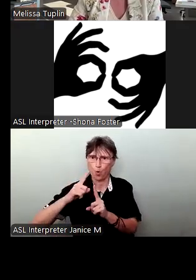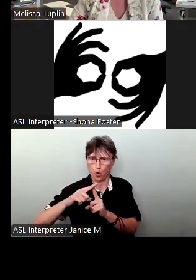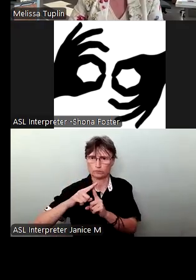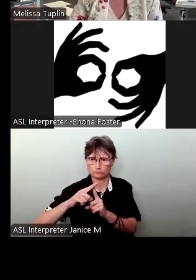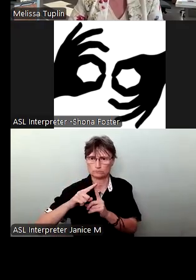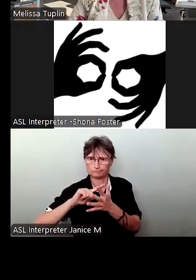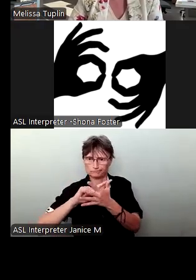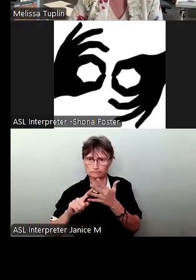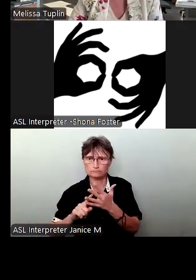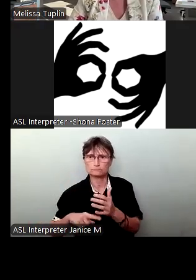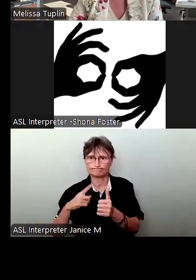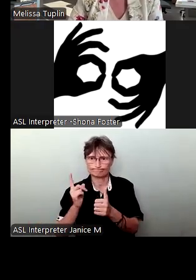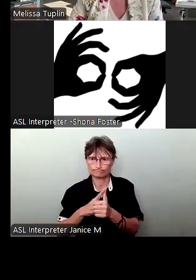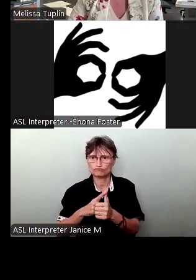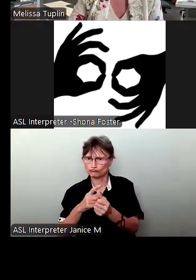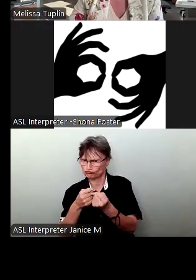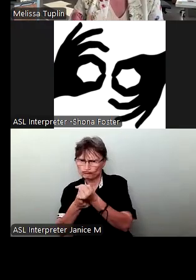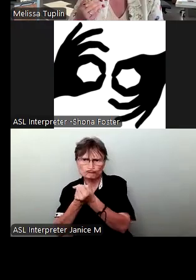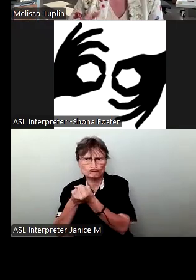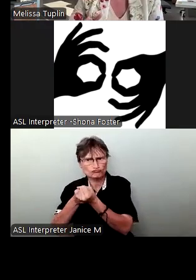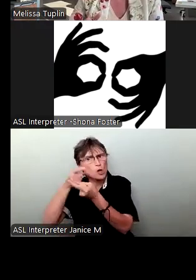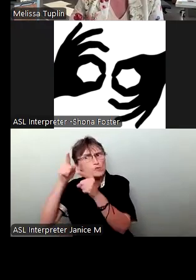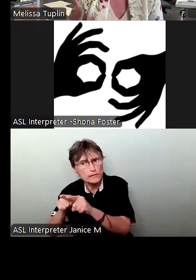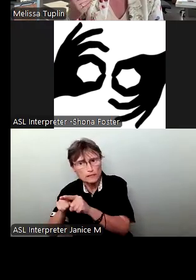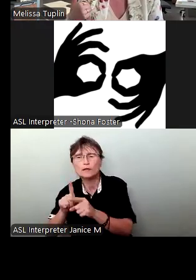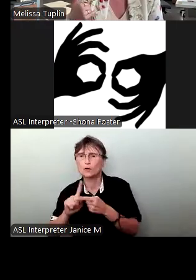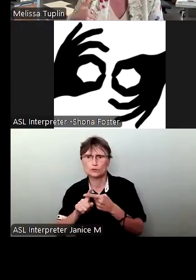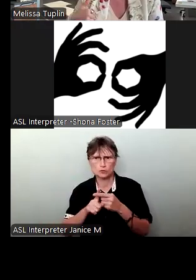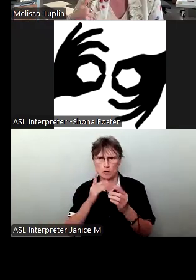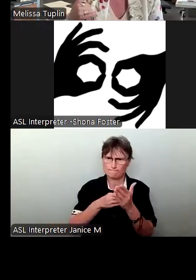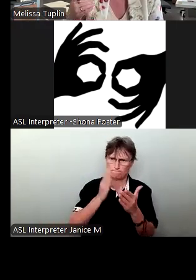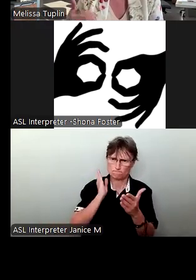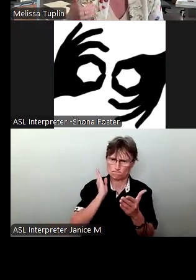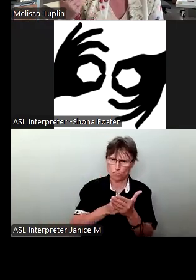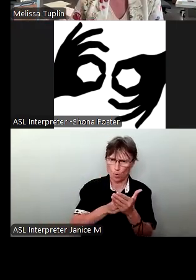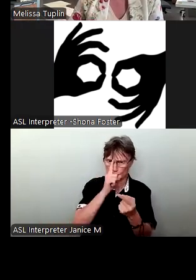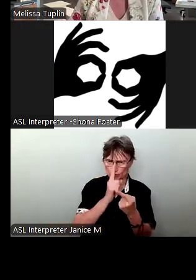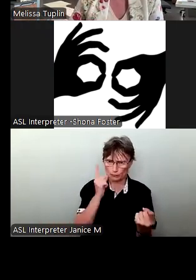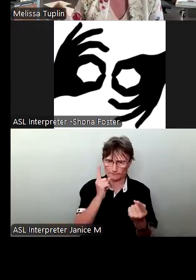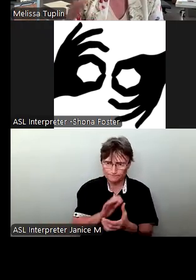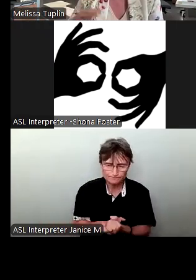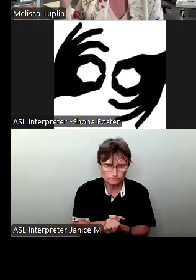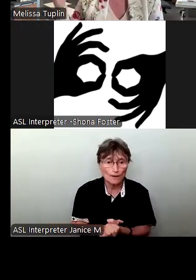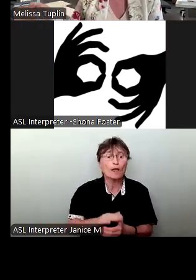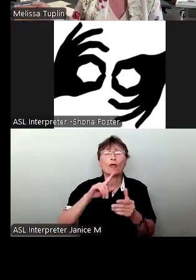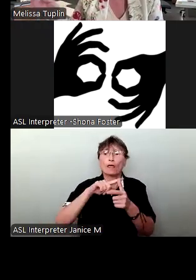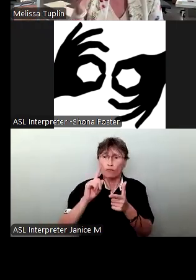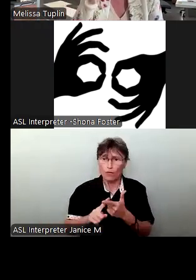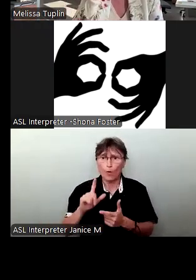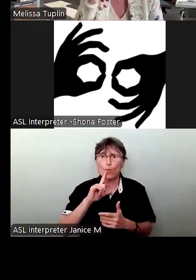to strongly disagree. Staff then, behind the scenes, assign those statements a numerical score,